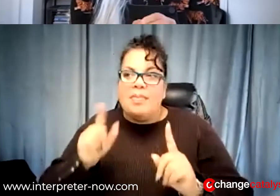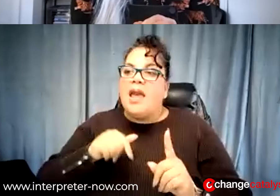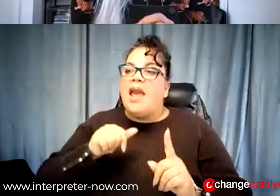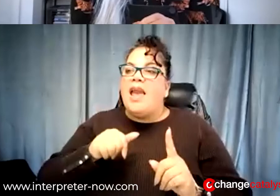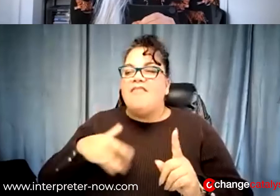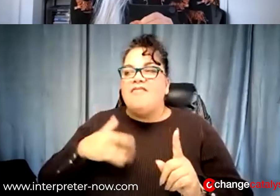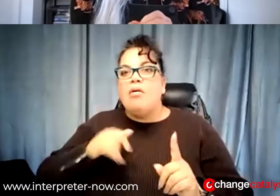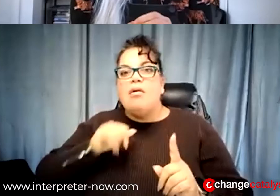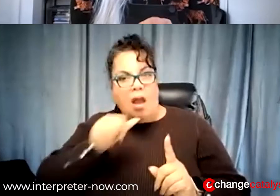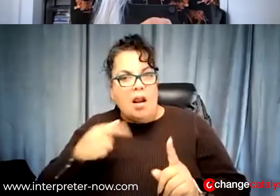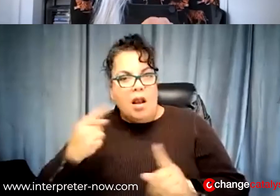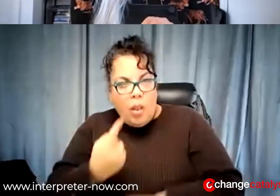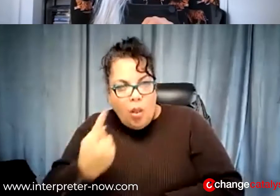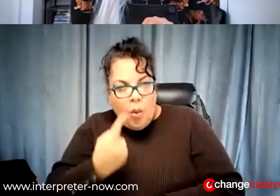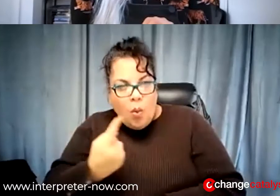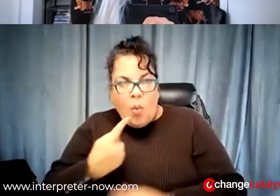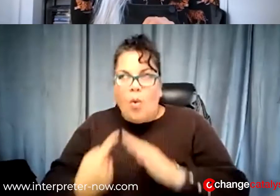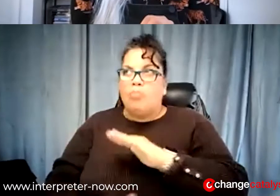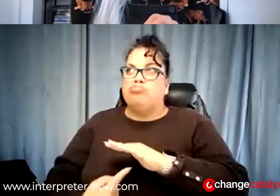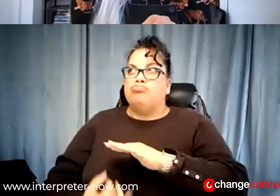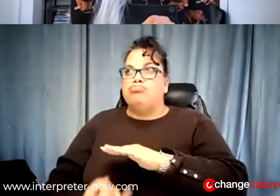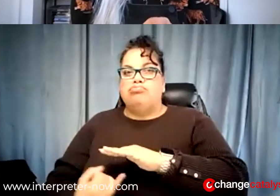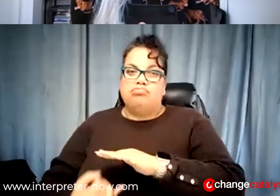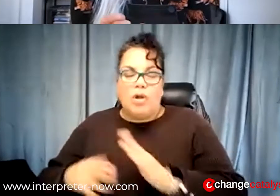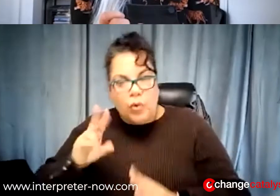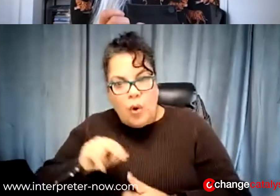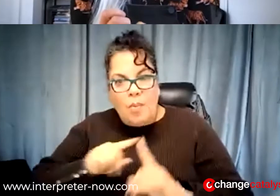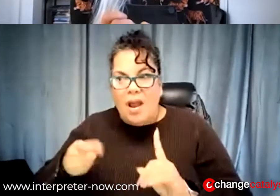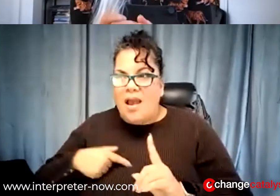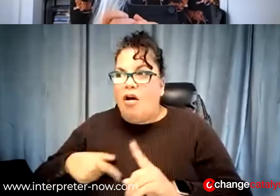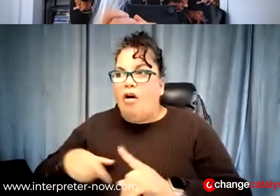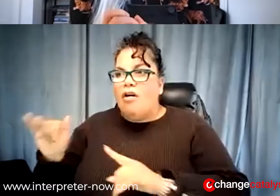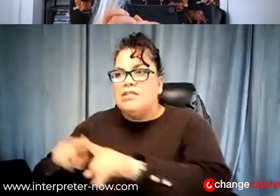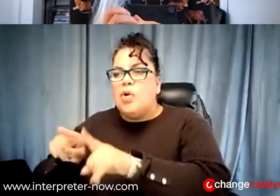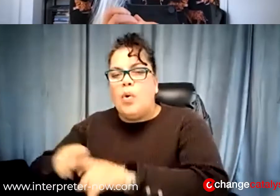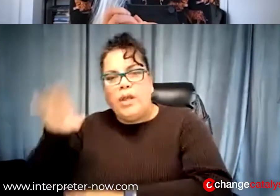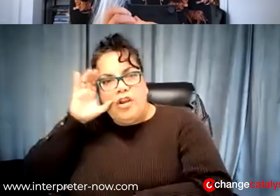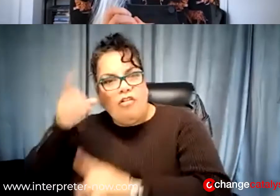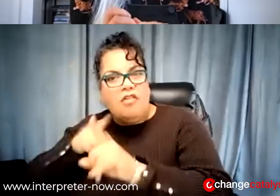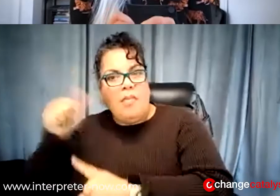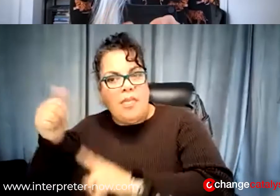I need to hear from other people that have been through a similar situation.